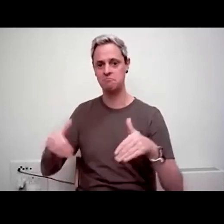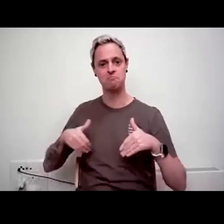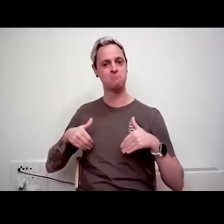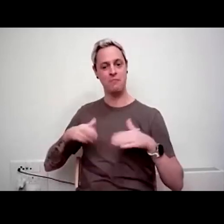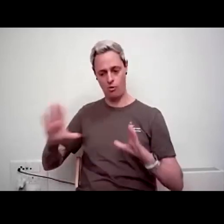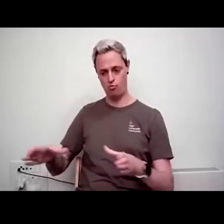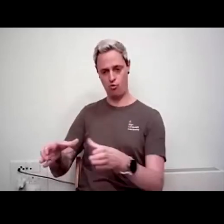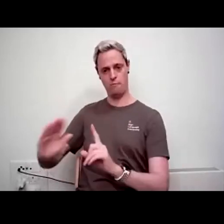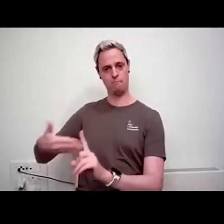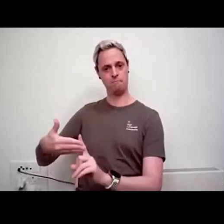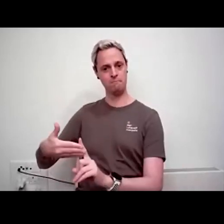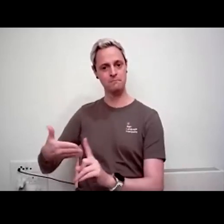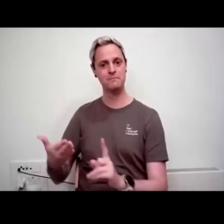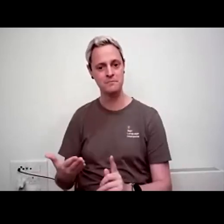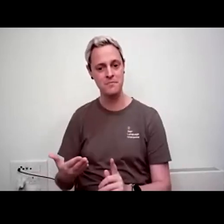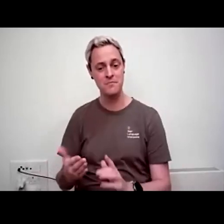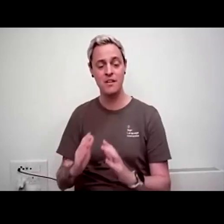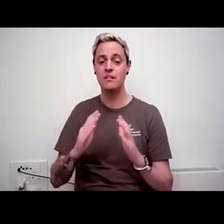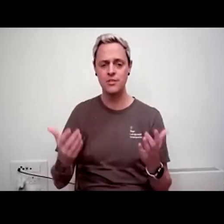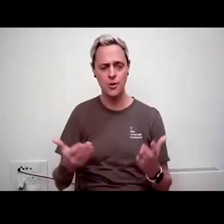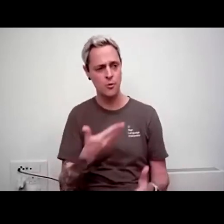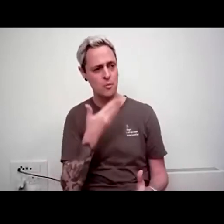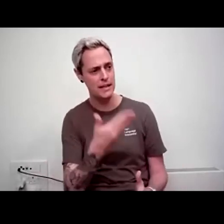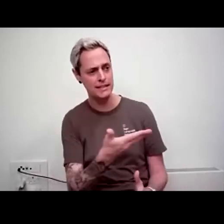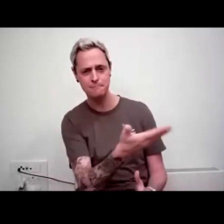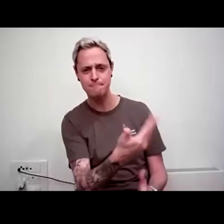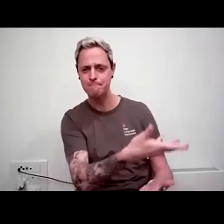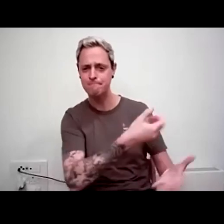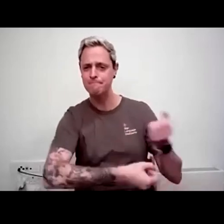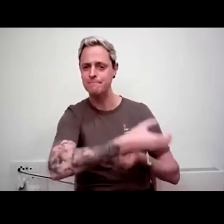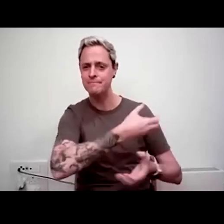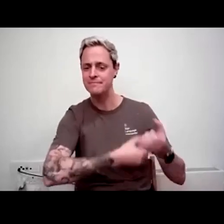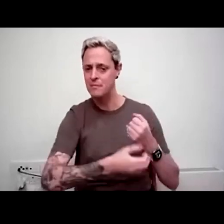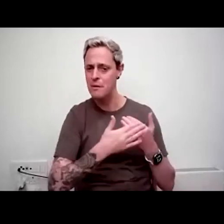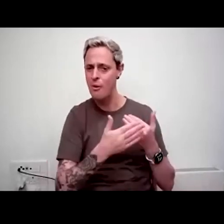So, really, this is an invitation to not only say more about how the gifts that Brian has received